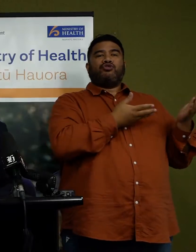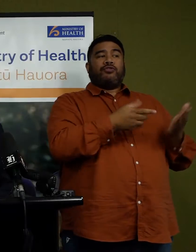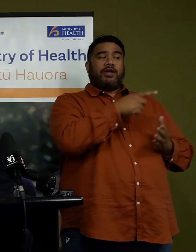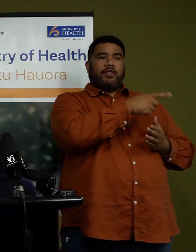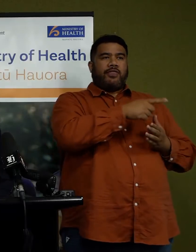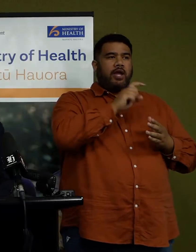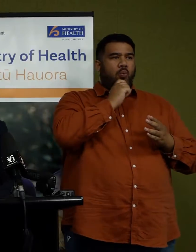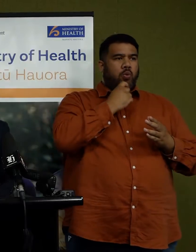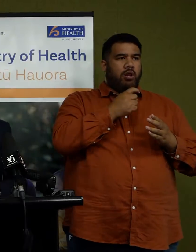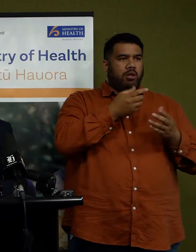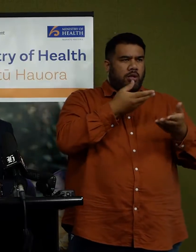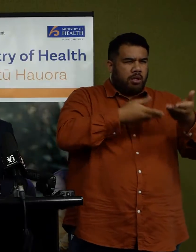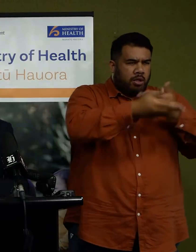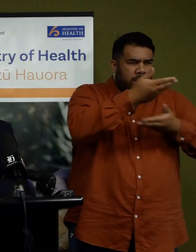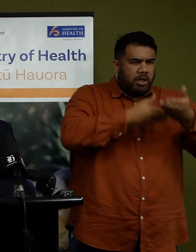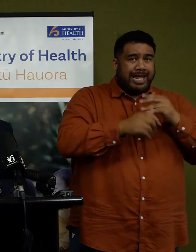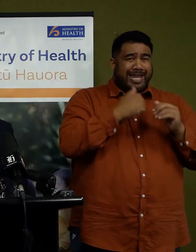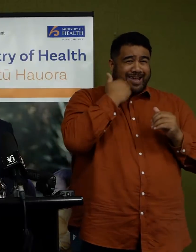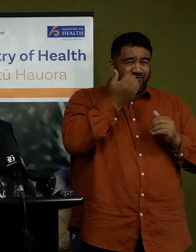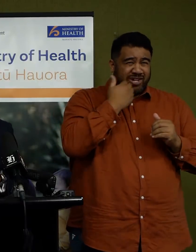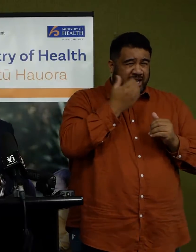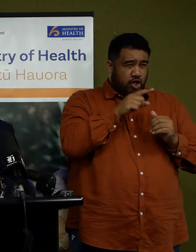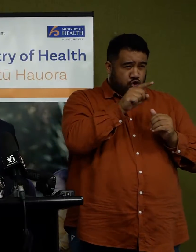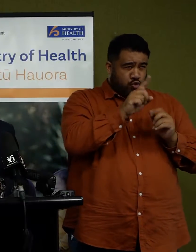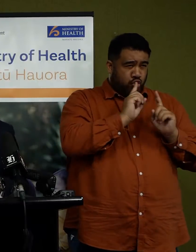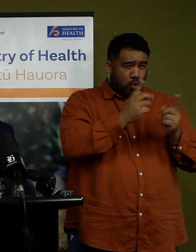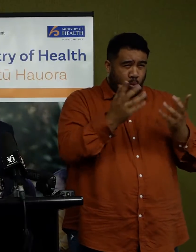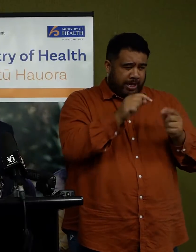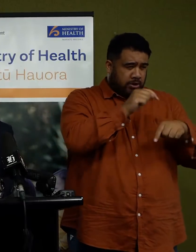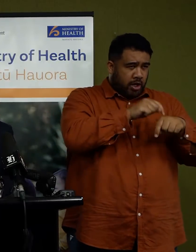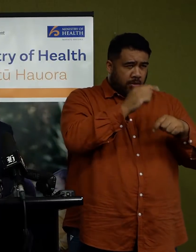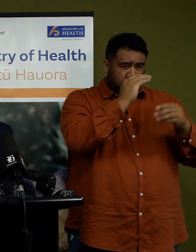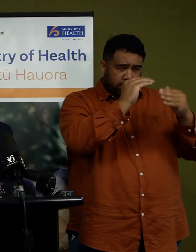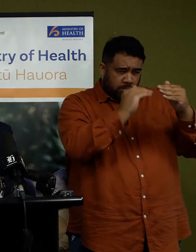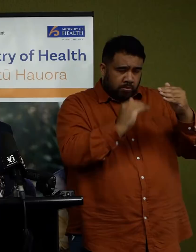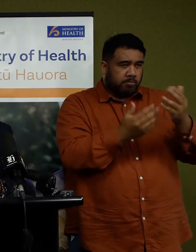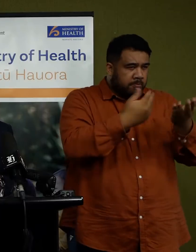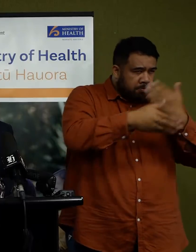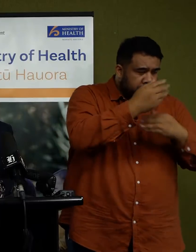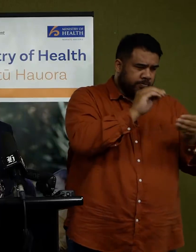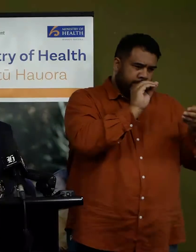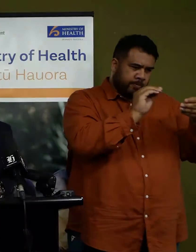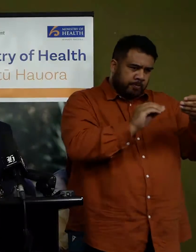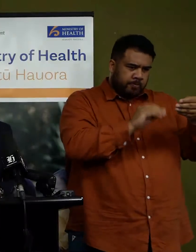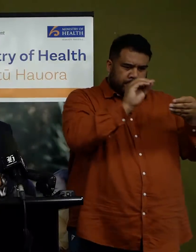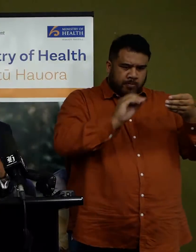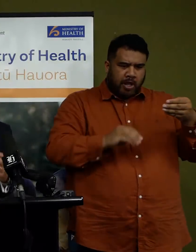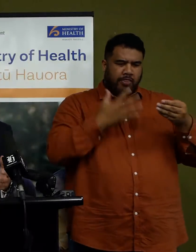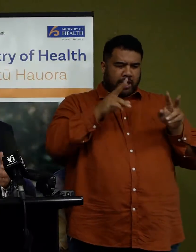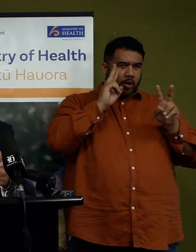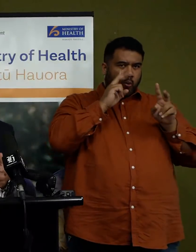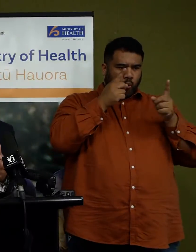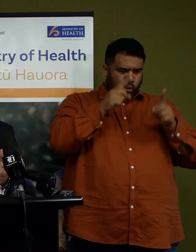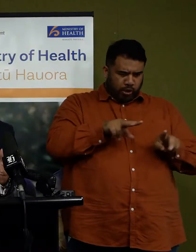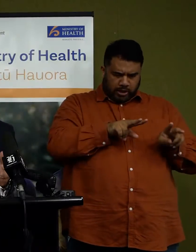description and then does an assessment of, in particular, where there is any potential for close contact. And I've talked about the settings